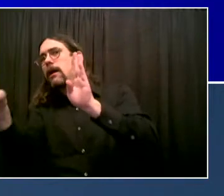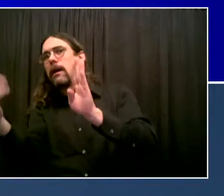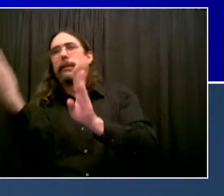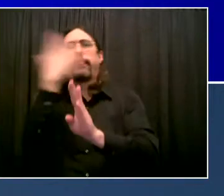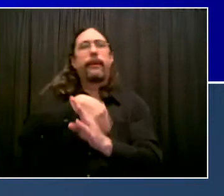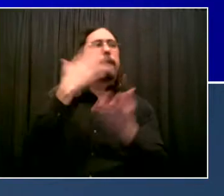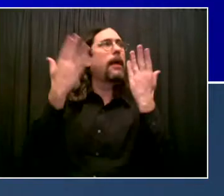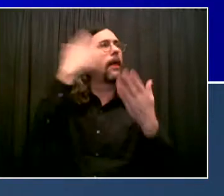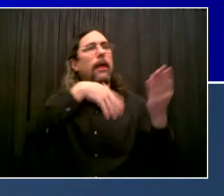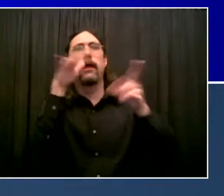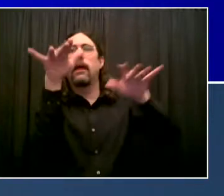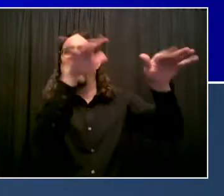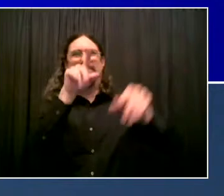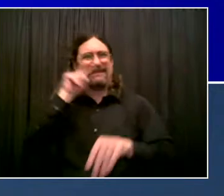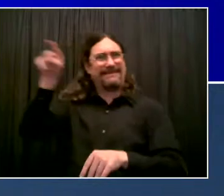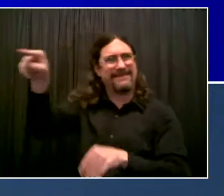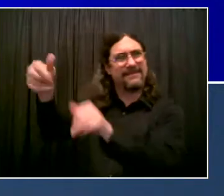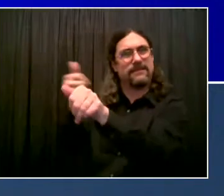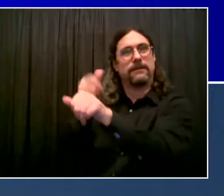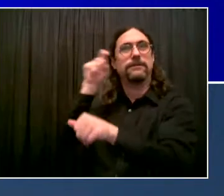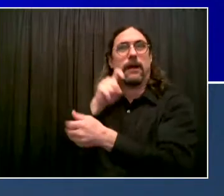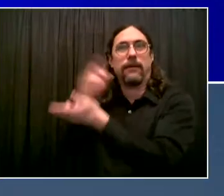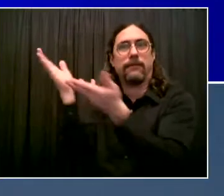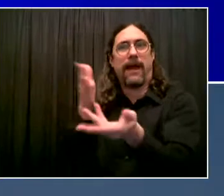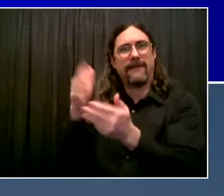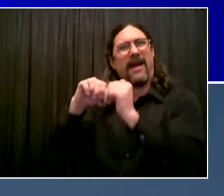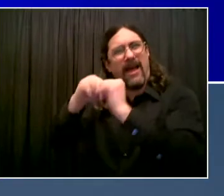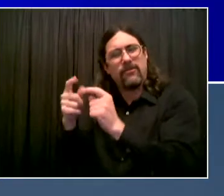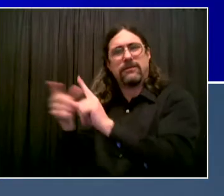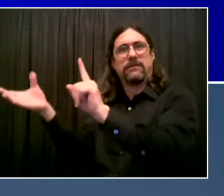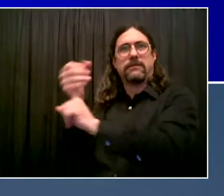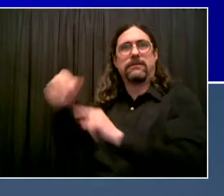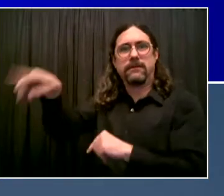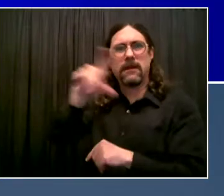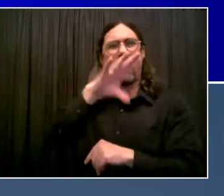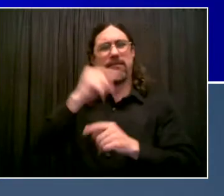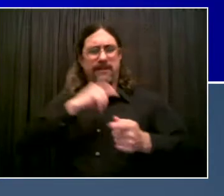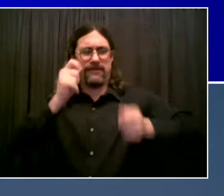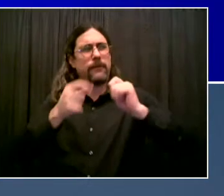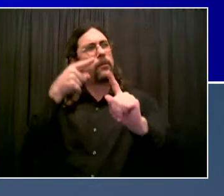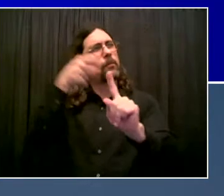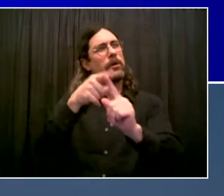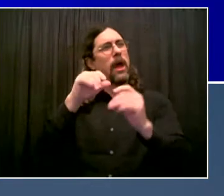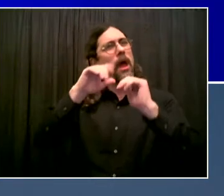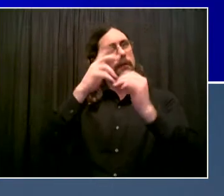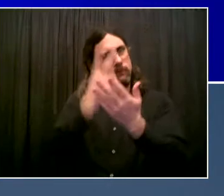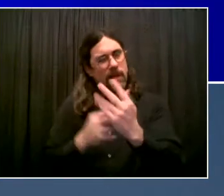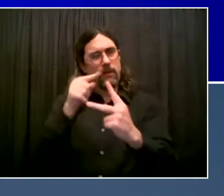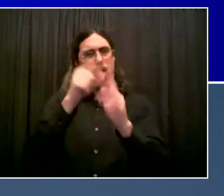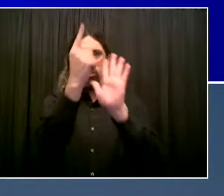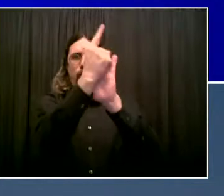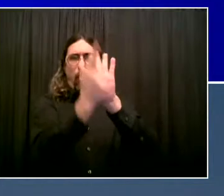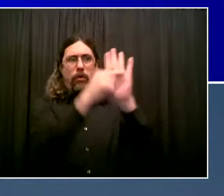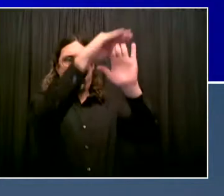THAT IS ONE SET OF CHANGES BUT WE ALSO NEED TO DO DIFFERENTLY WITH THE